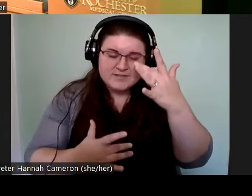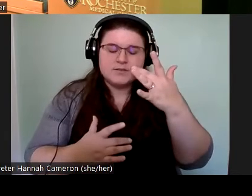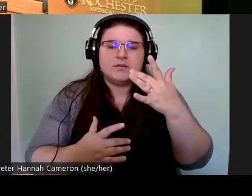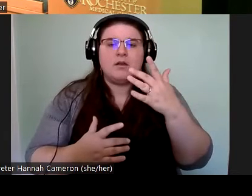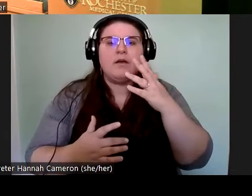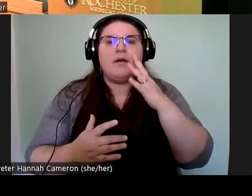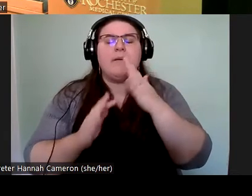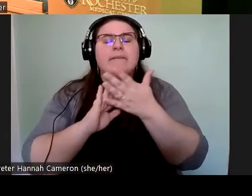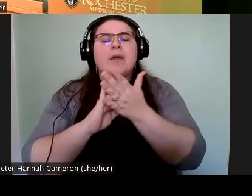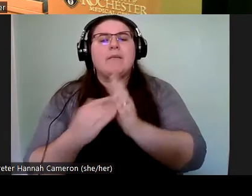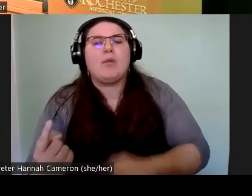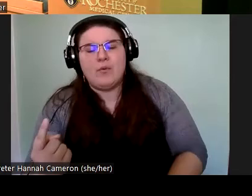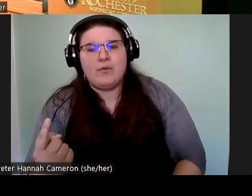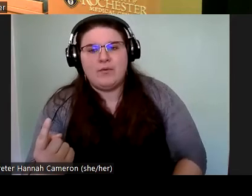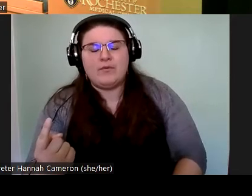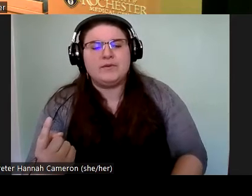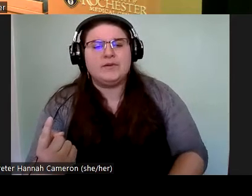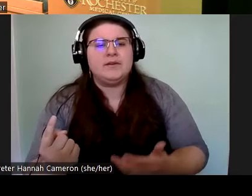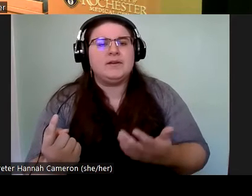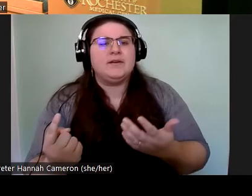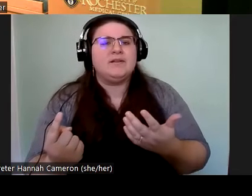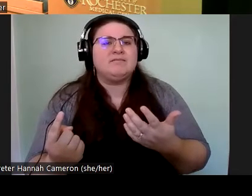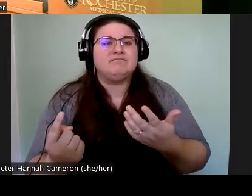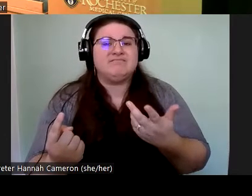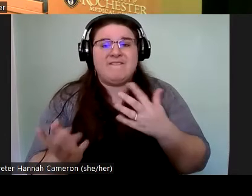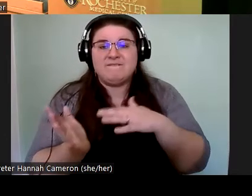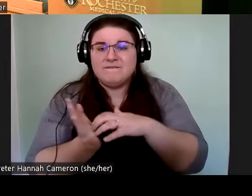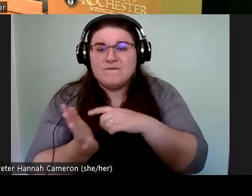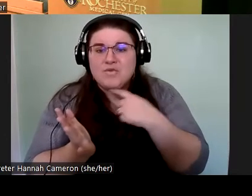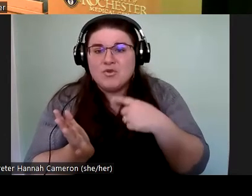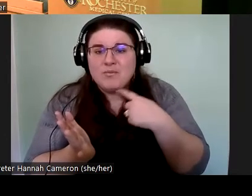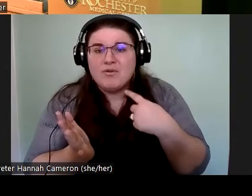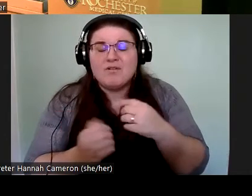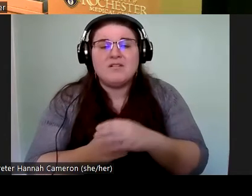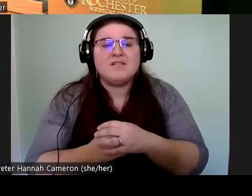they're still experiencing those symptoms they're homeless or in the criminal justice system um so